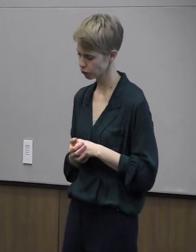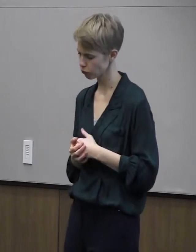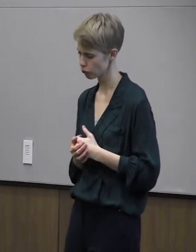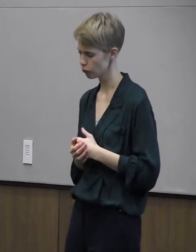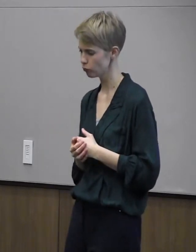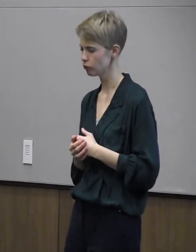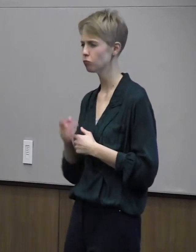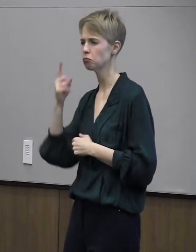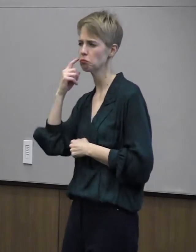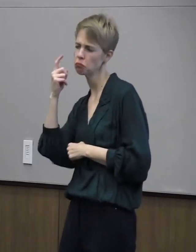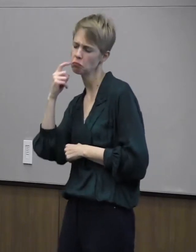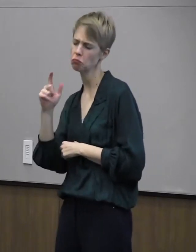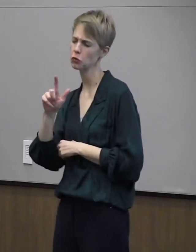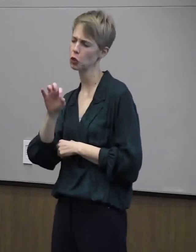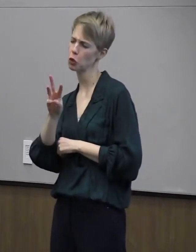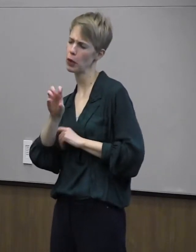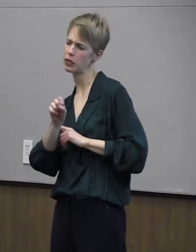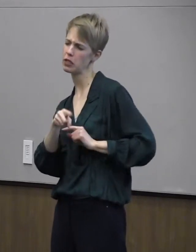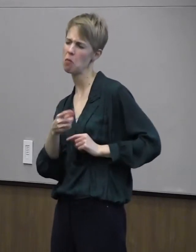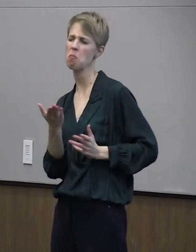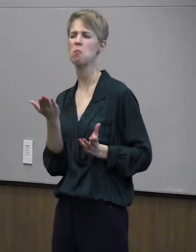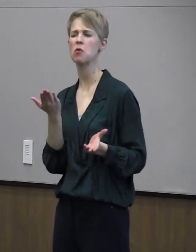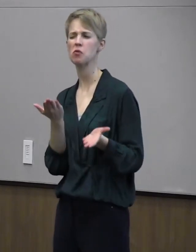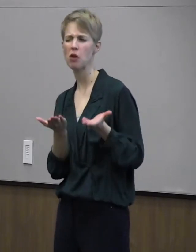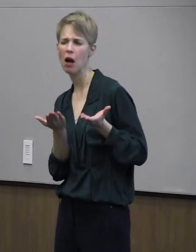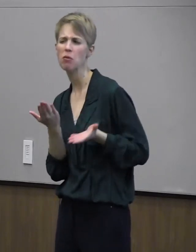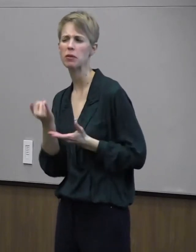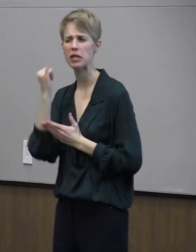Mr. Lewis would be inclined to make similar observations about online